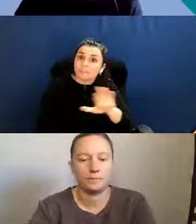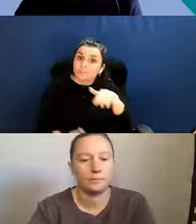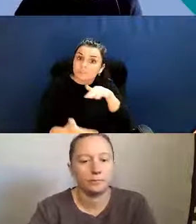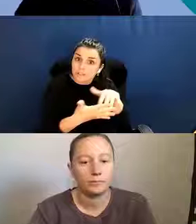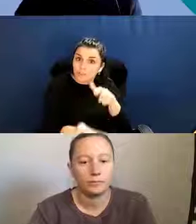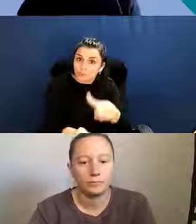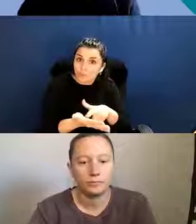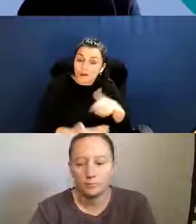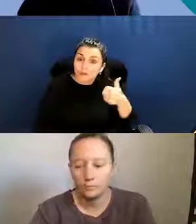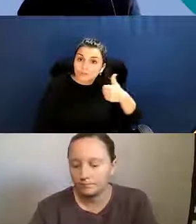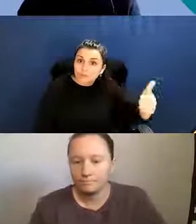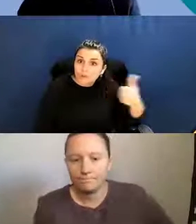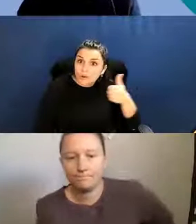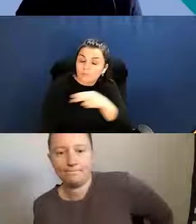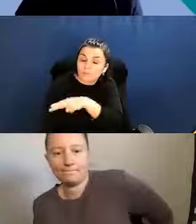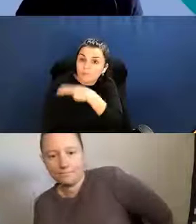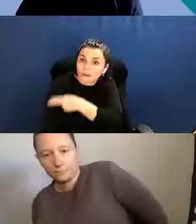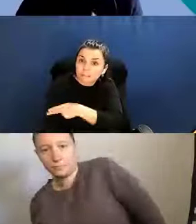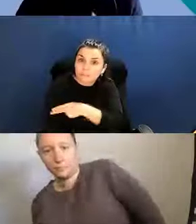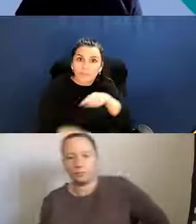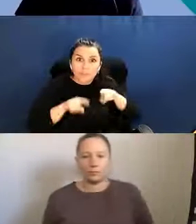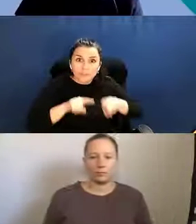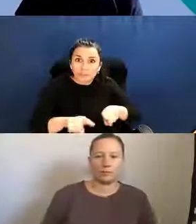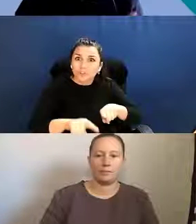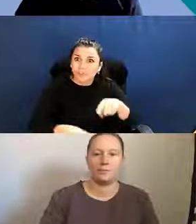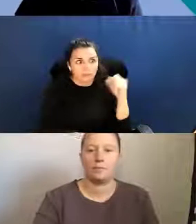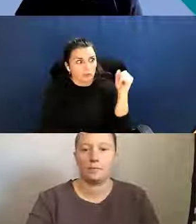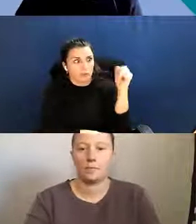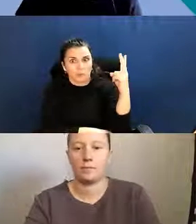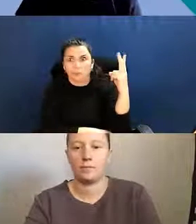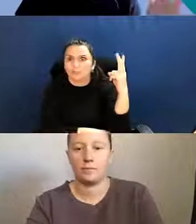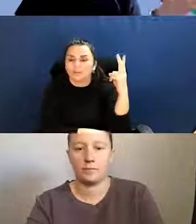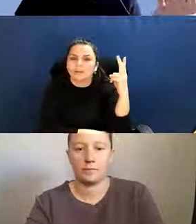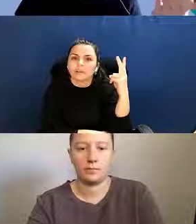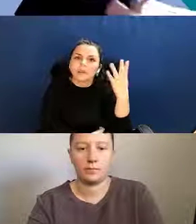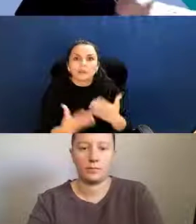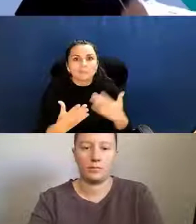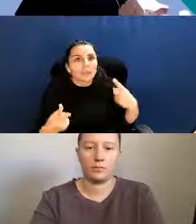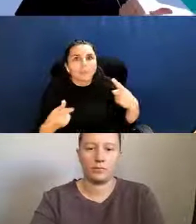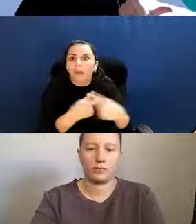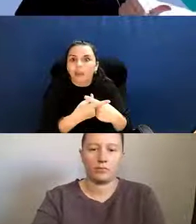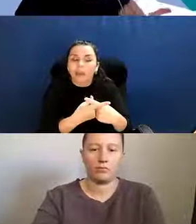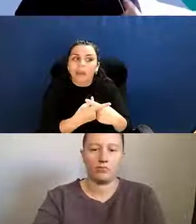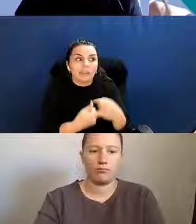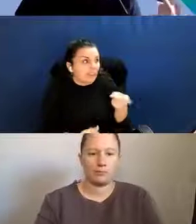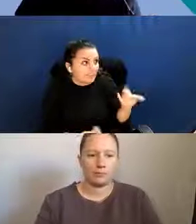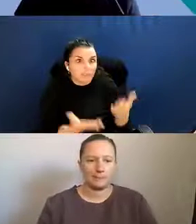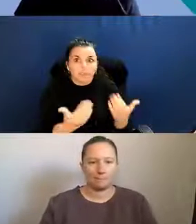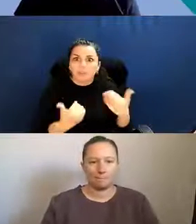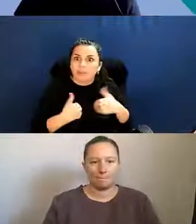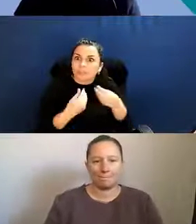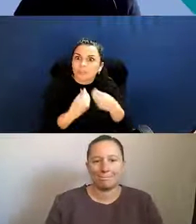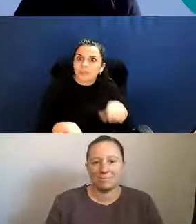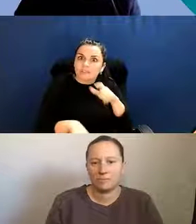in the middle of a workday, this may pose the burden of loss of time and possibly wages,